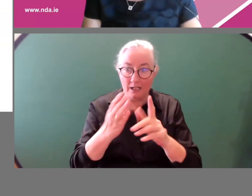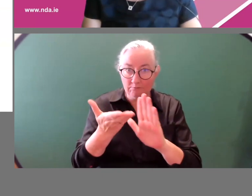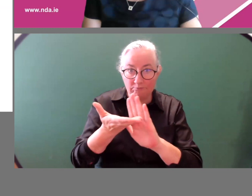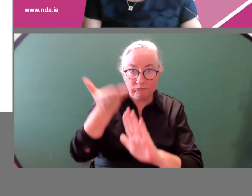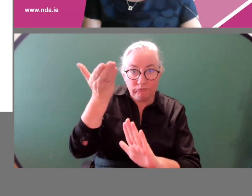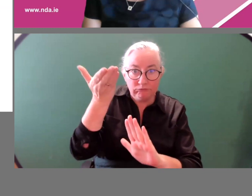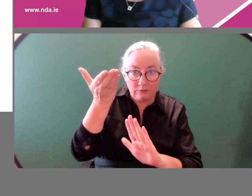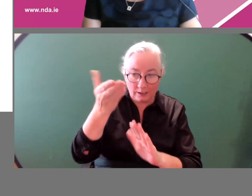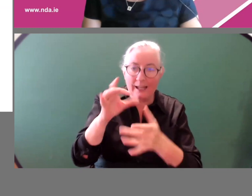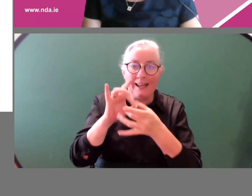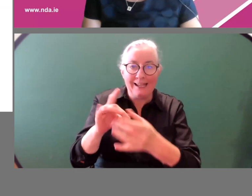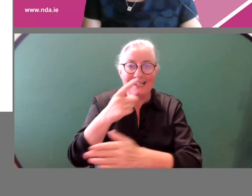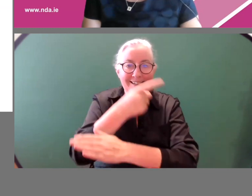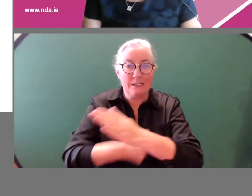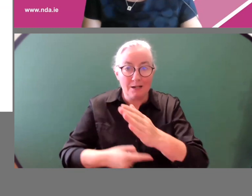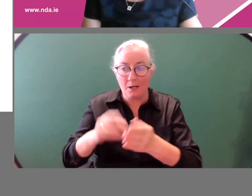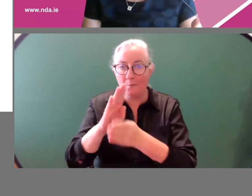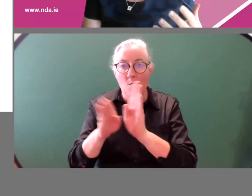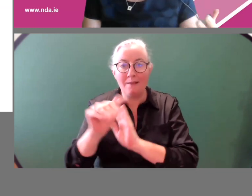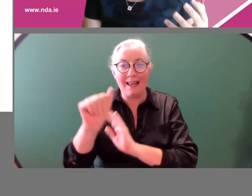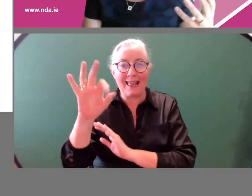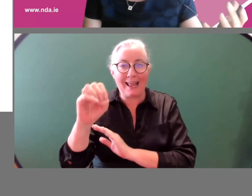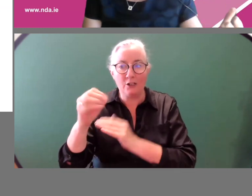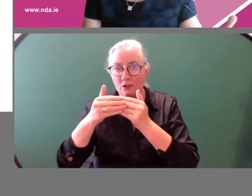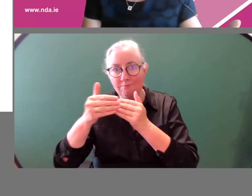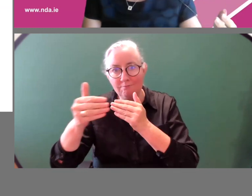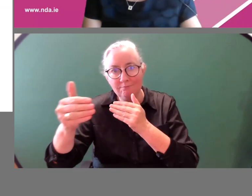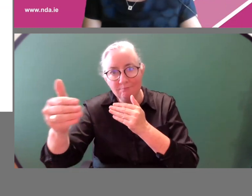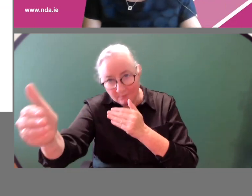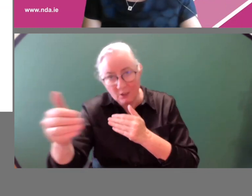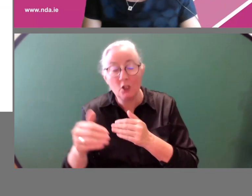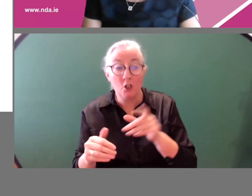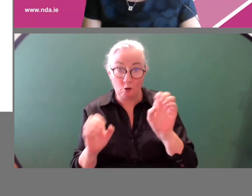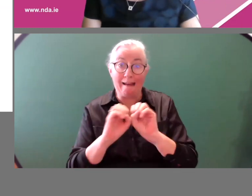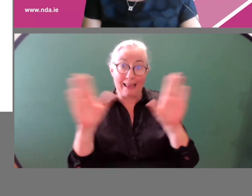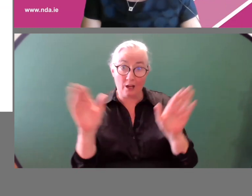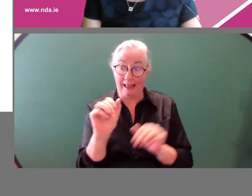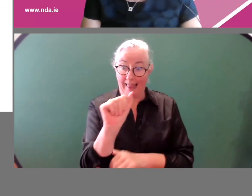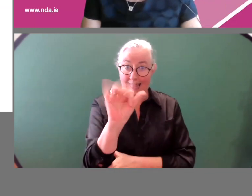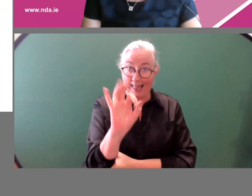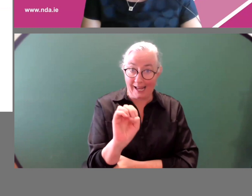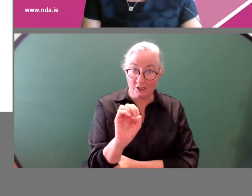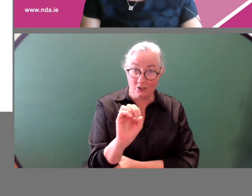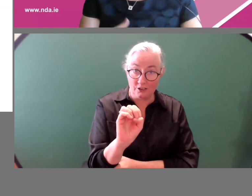disability as we age. So I think it's very clear that we can say with aging comes disability. And